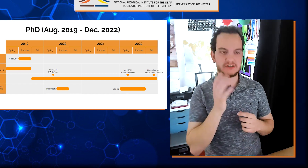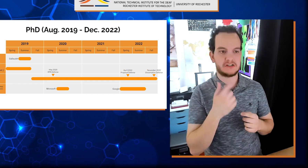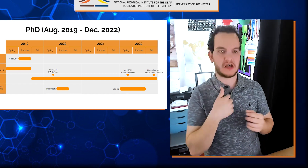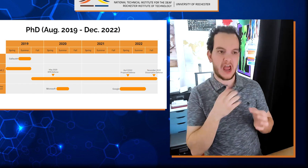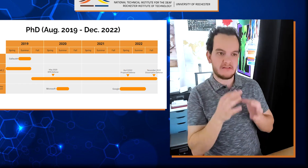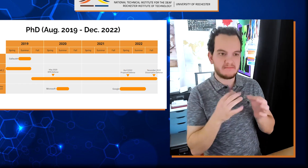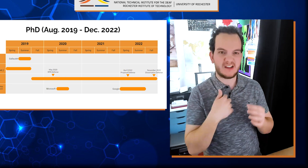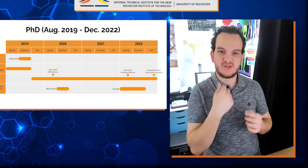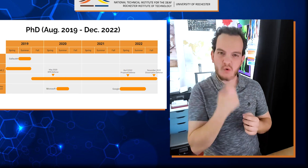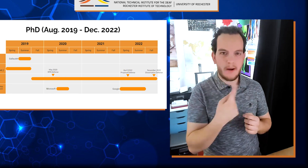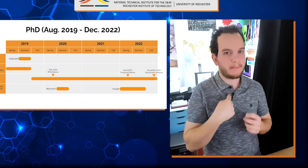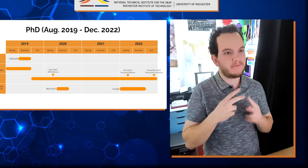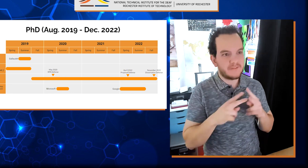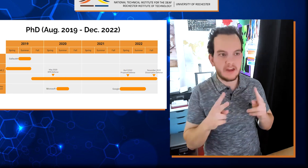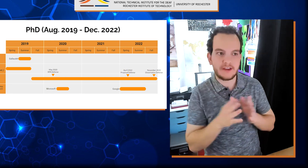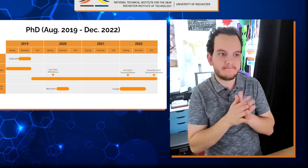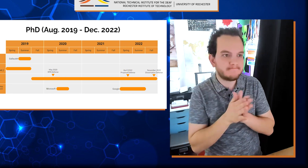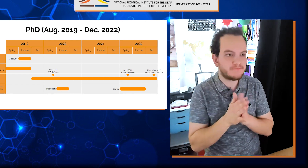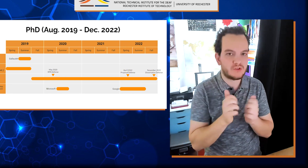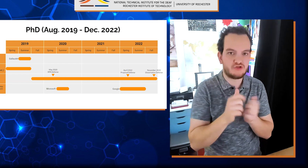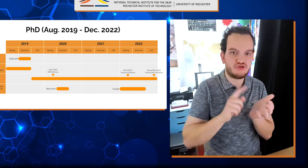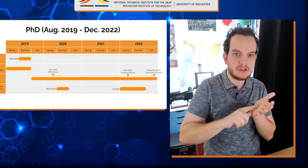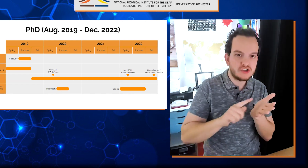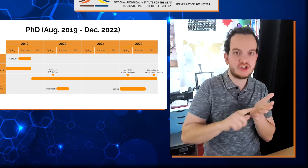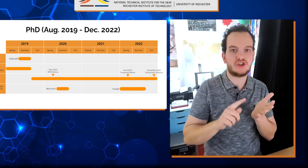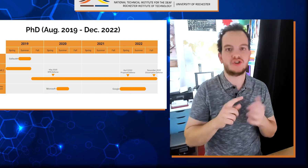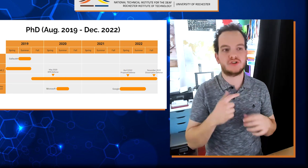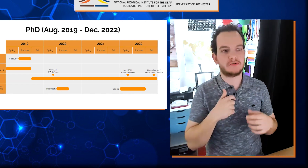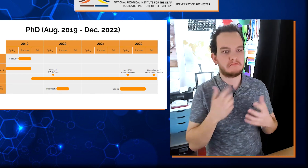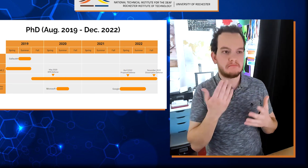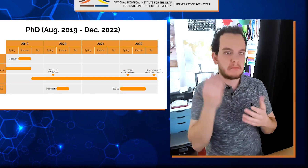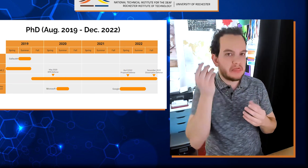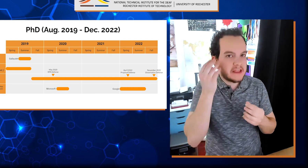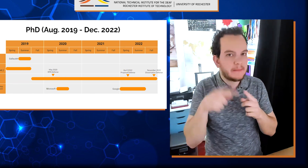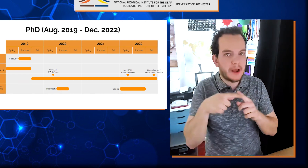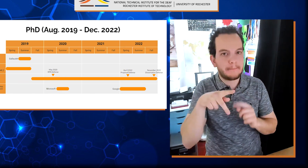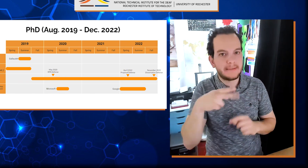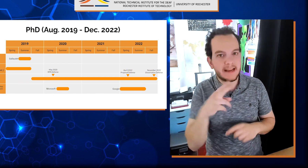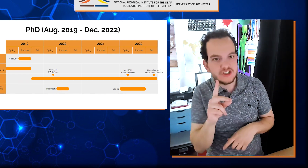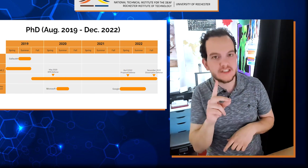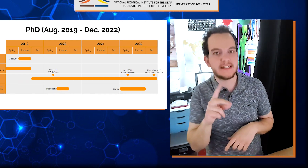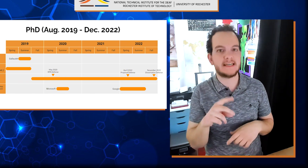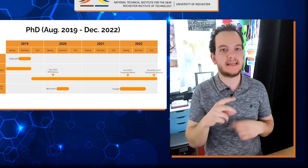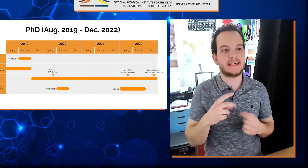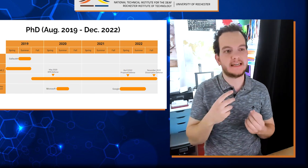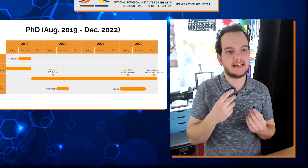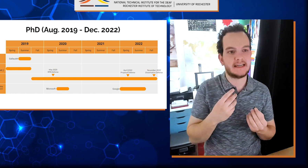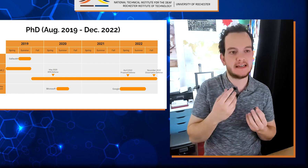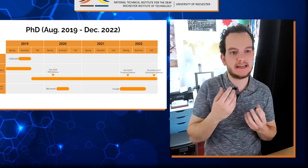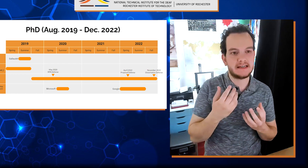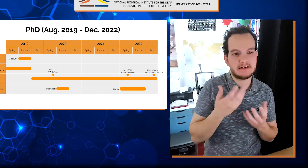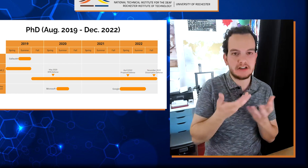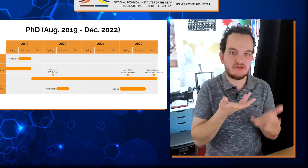He enjoyed my presentation, and I told him that I was very interested in pursuing research and I was thinking about a Ph.D. at that time